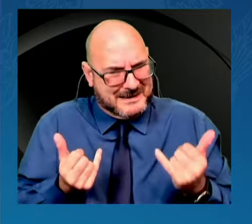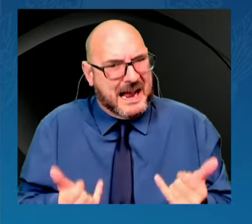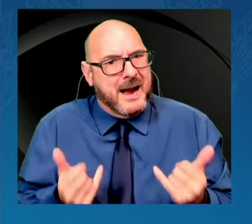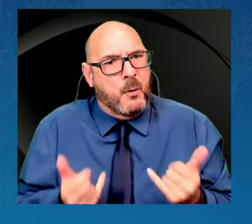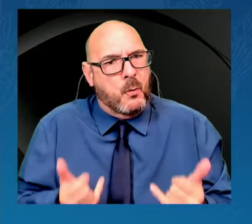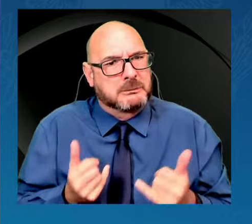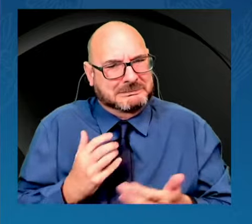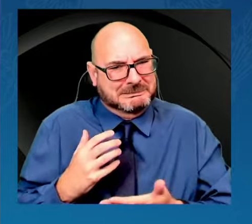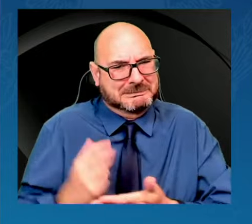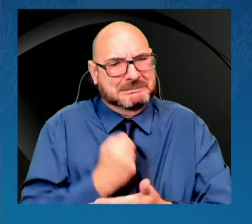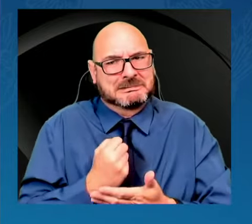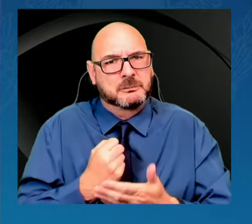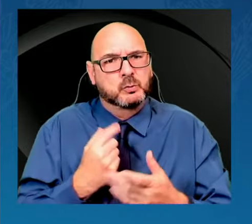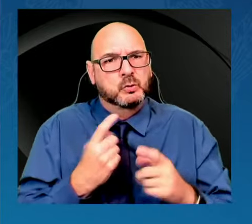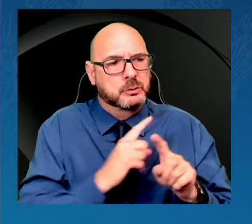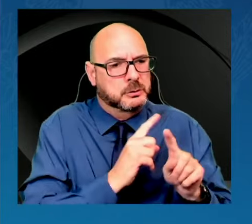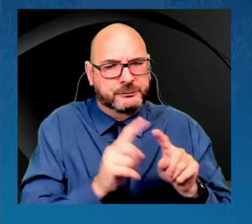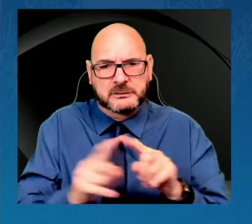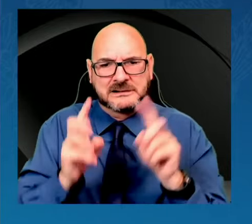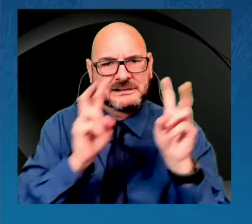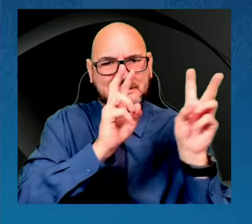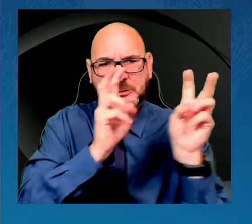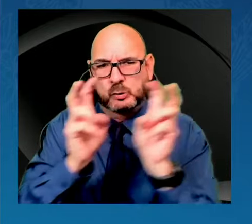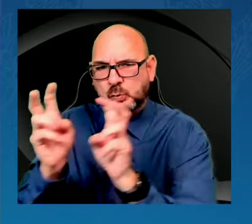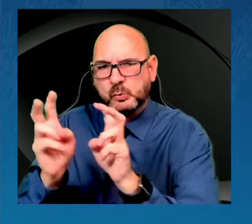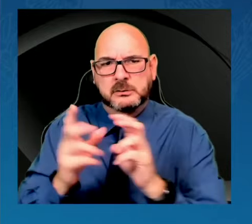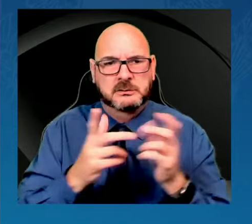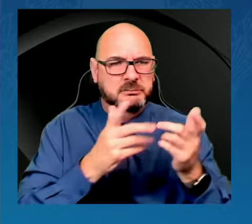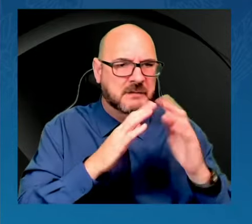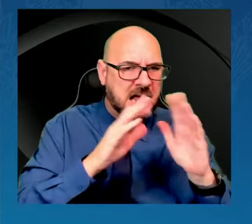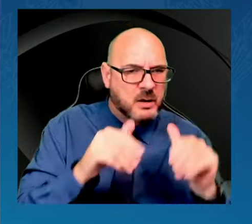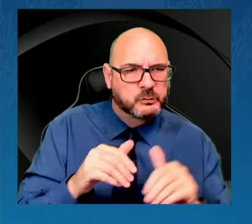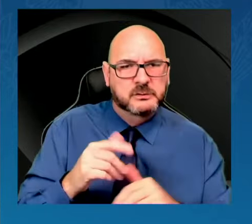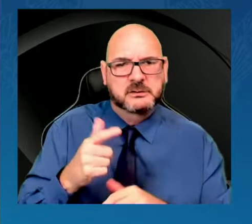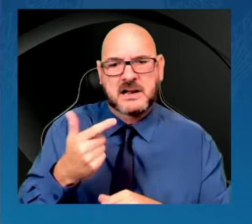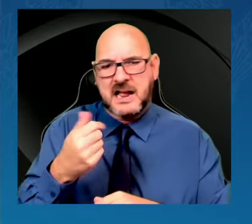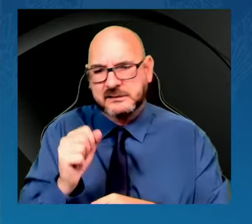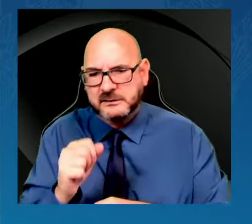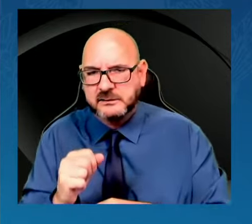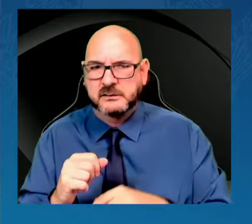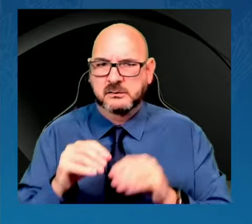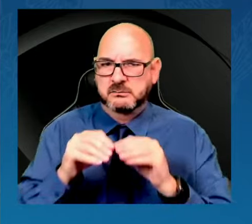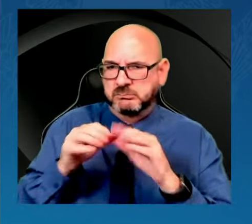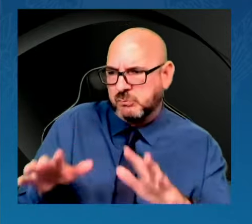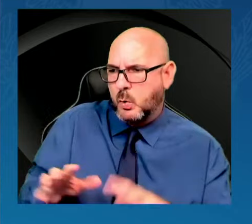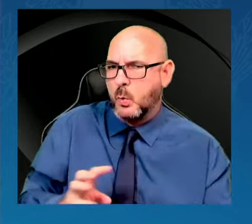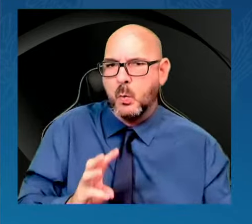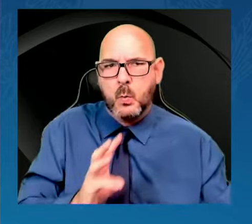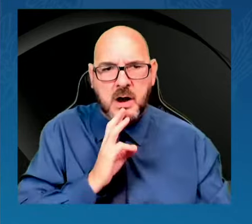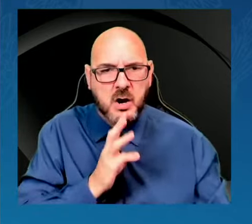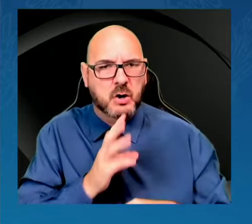what we will do around water policy. I think we're going to talk about that. I love water policy. Let's talk about that a lot. You know, what we're doing -- Representative Pettersen: It can be a bit dry,